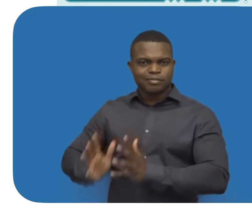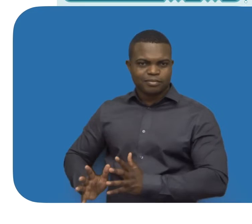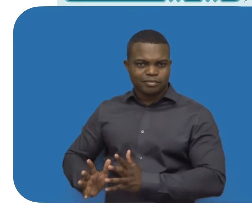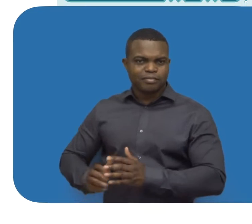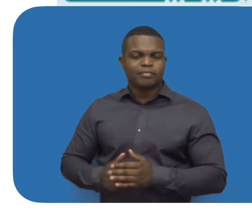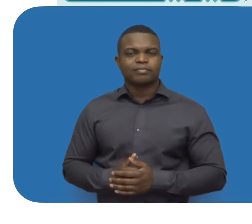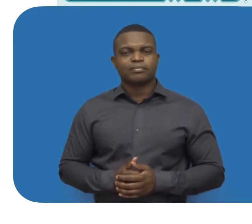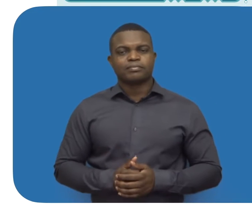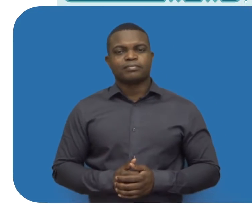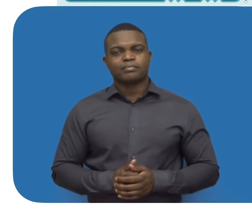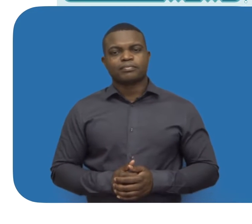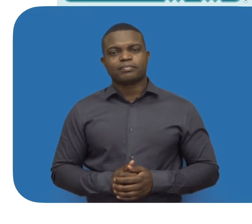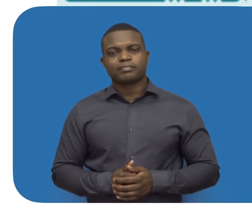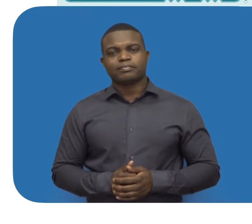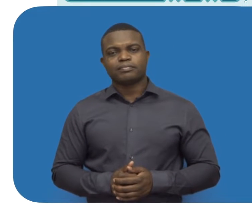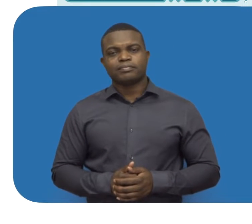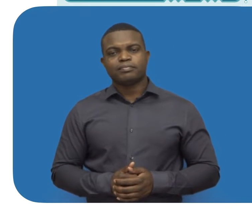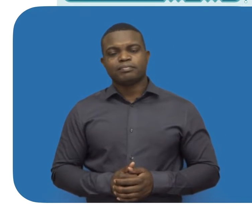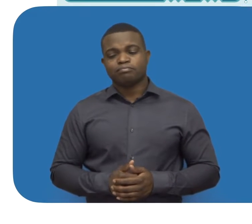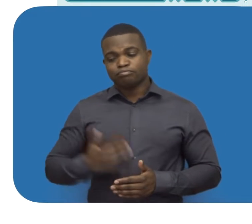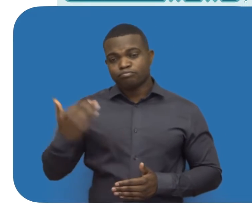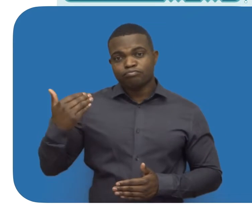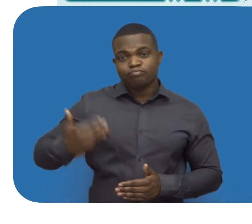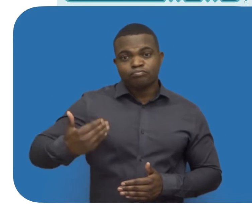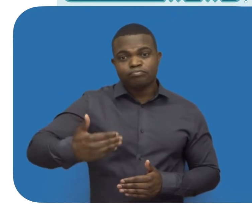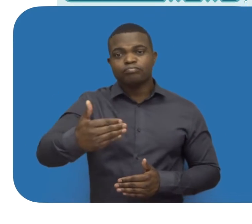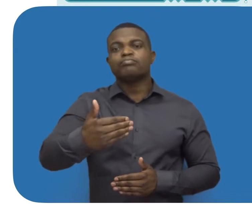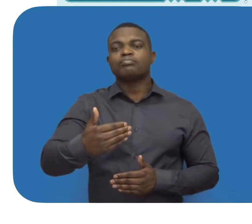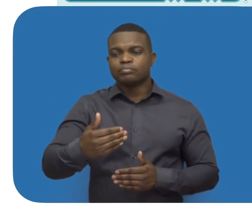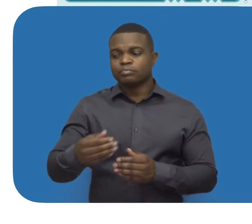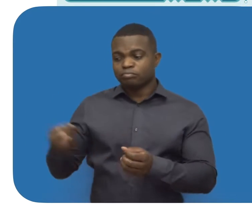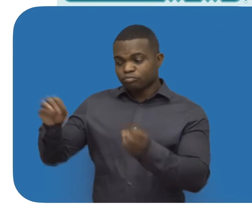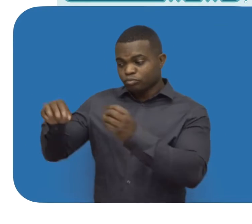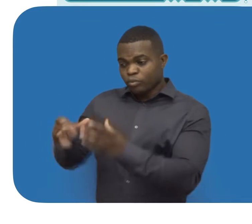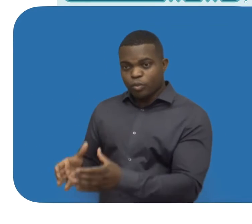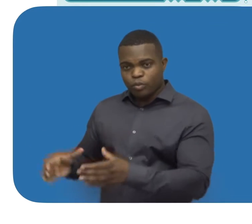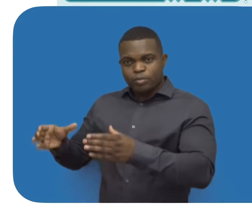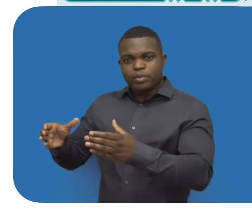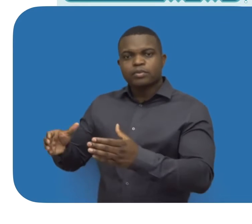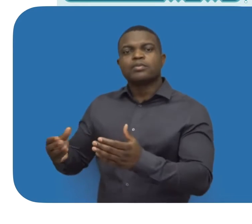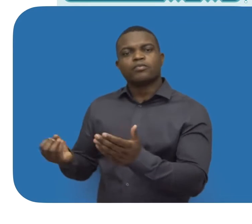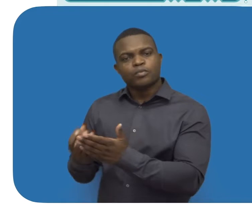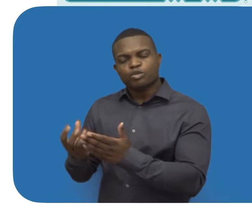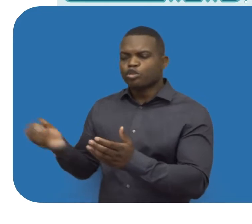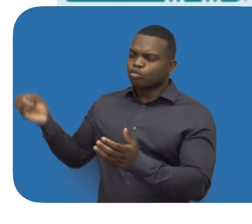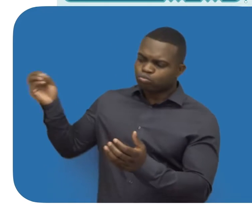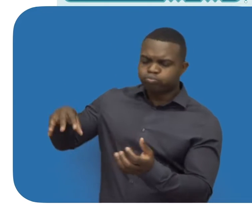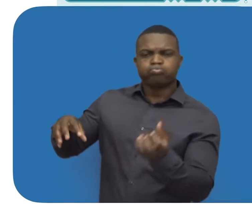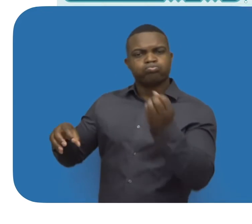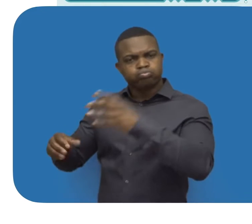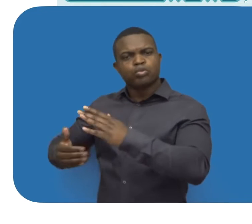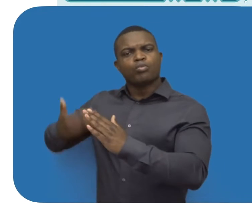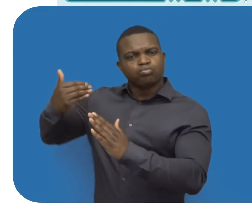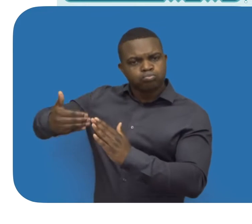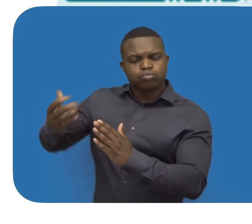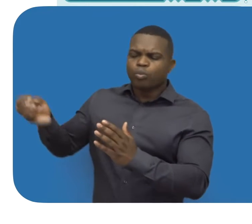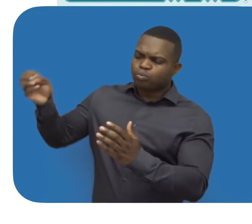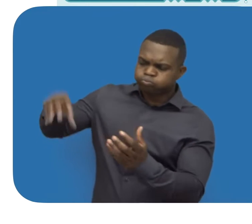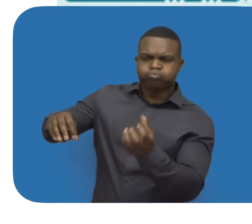On top of that, whenever we release an updated version of the corpus, every component that has changed also receives a new DOI,